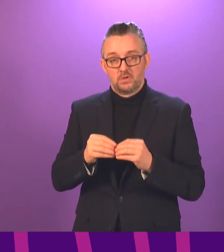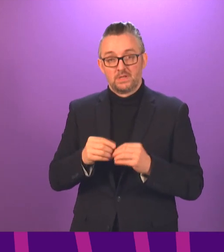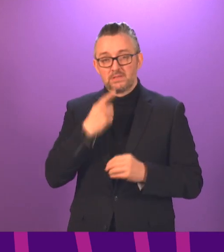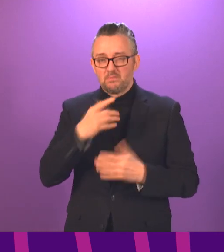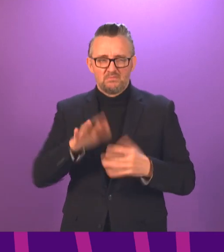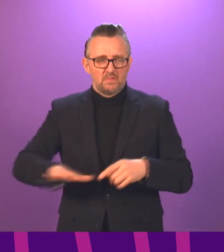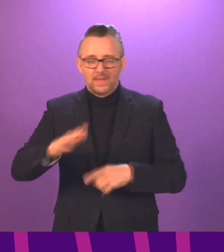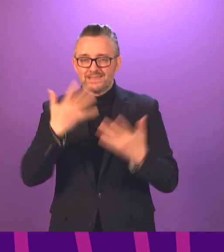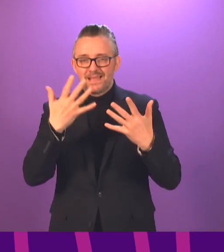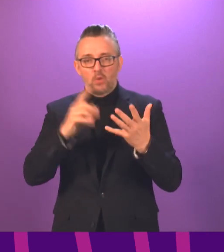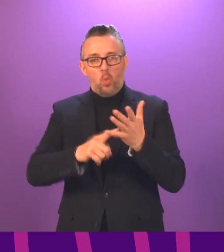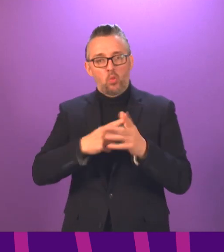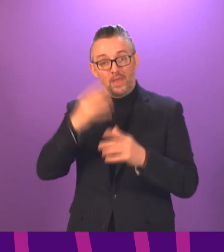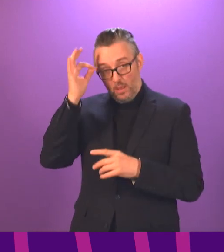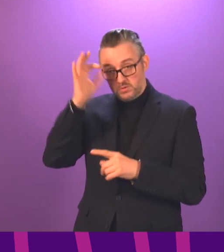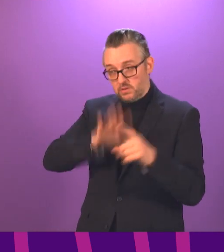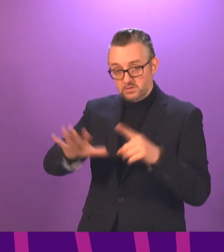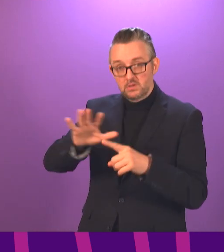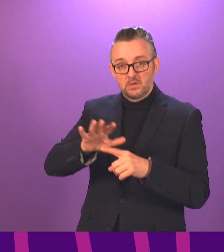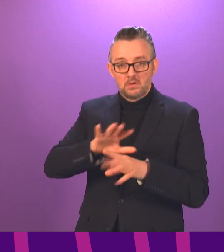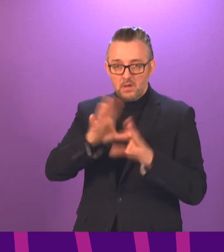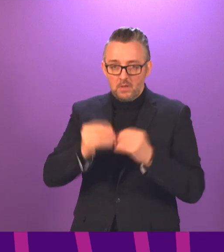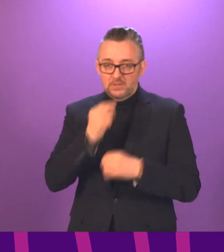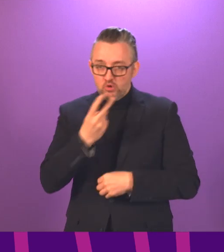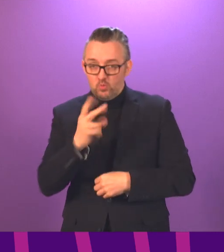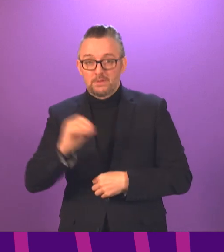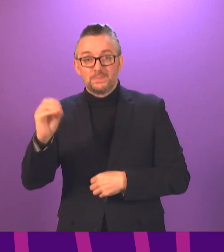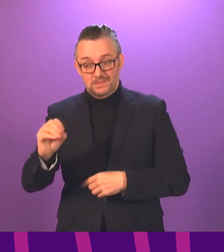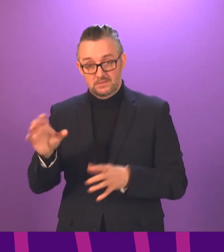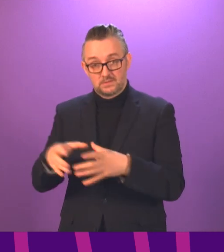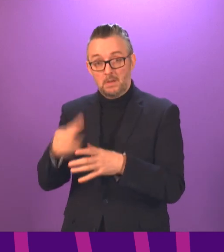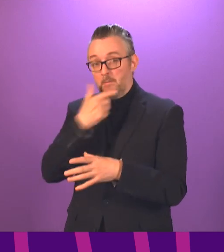authority areas at least 20 per cent of their electorate have been issued with a postal vote.